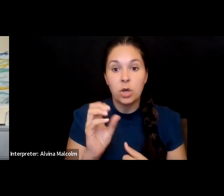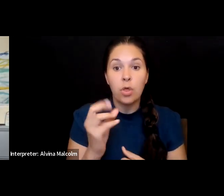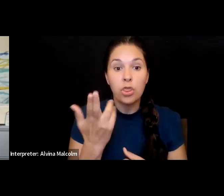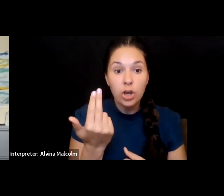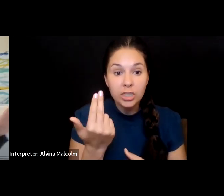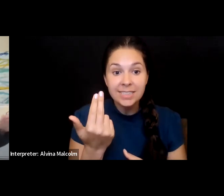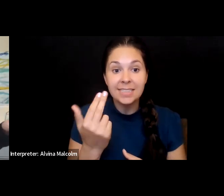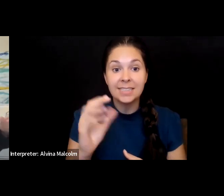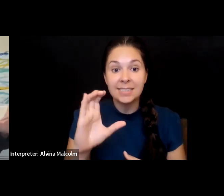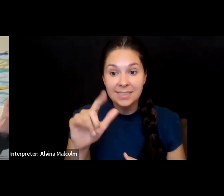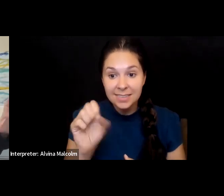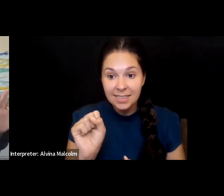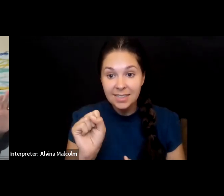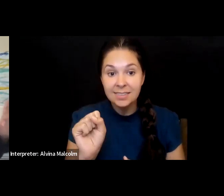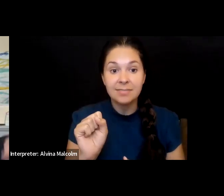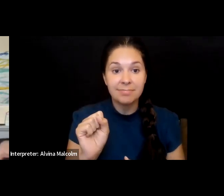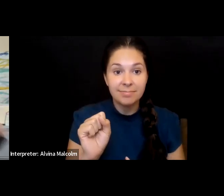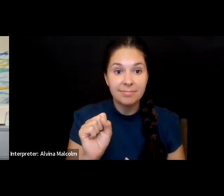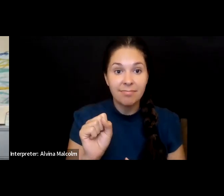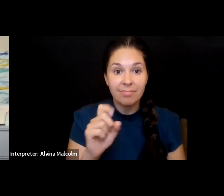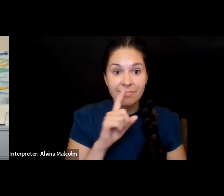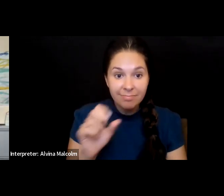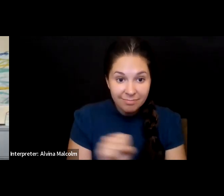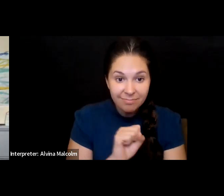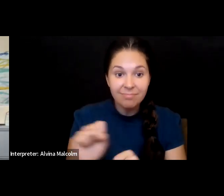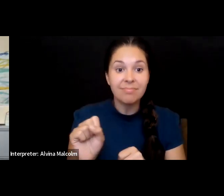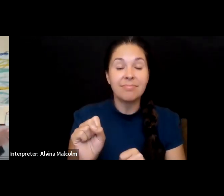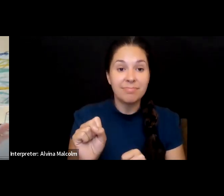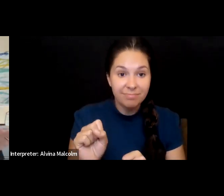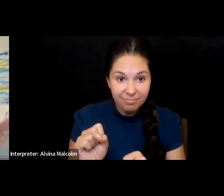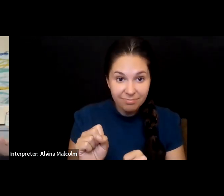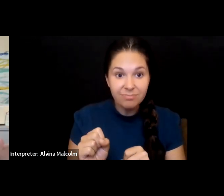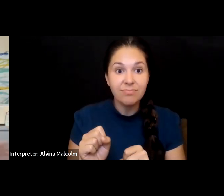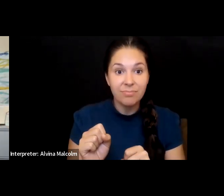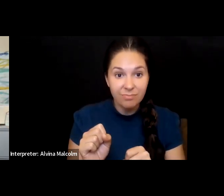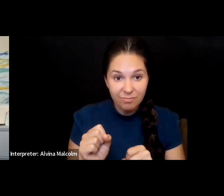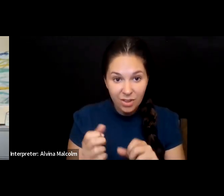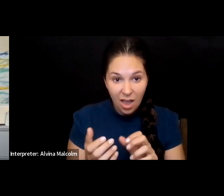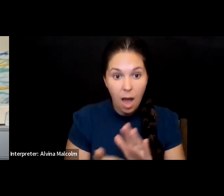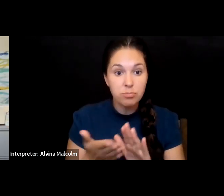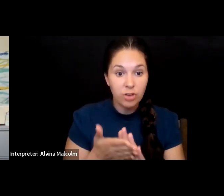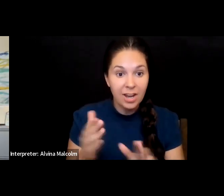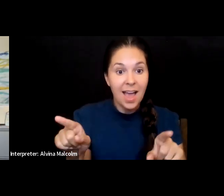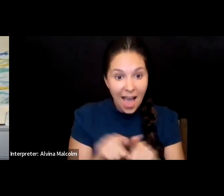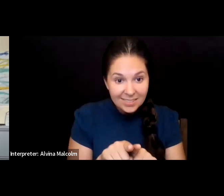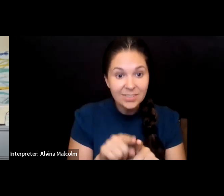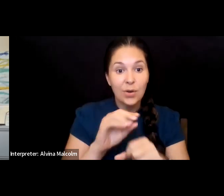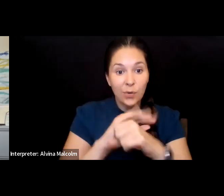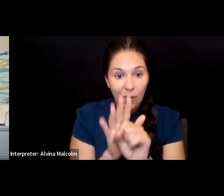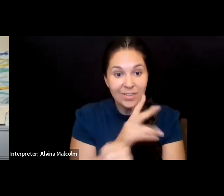provided for them and begin to them in